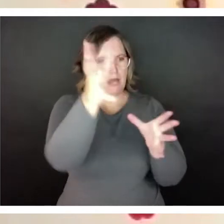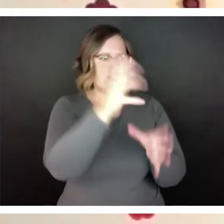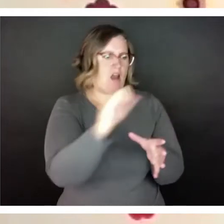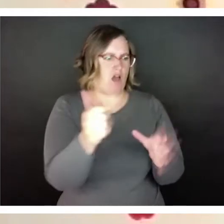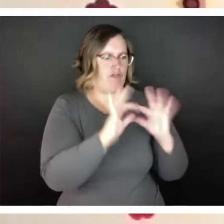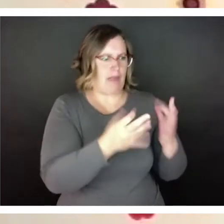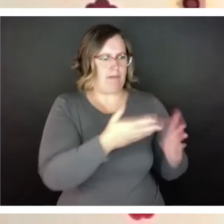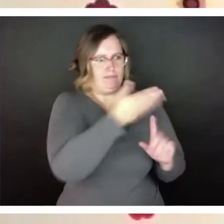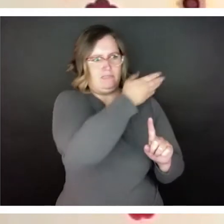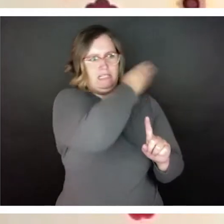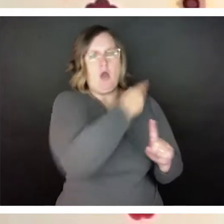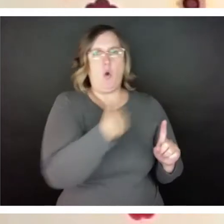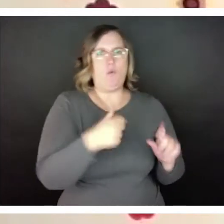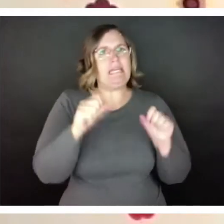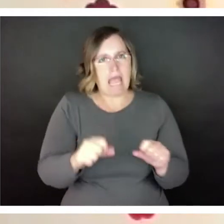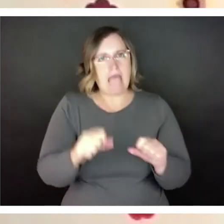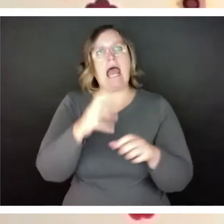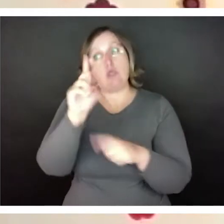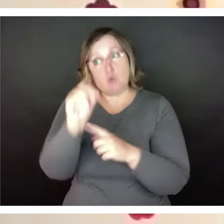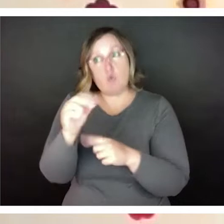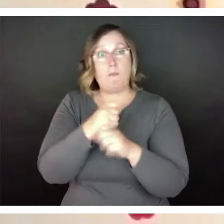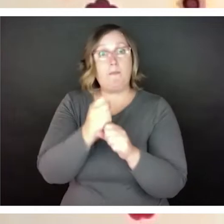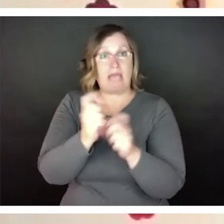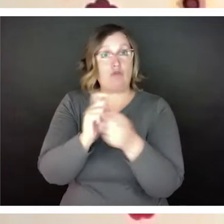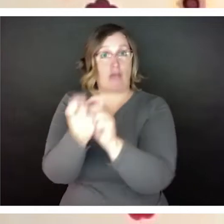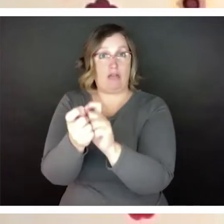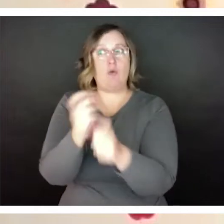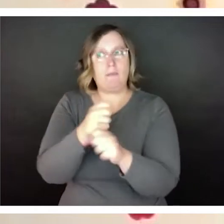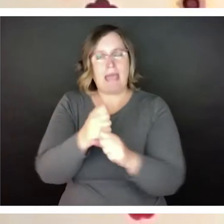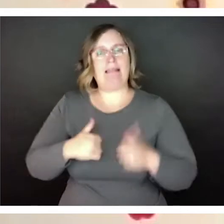that we can and do make progress, make life better for the next generation.